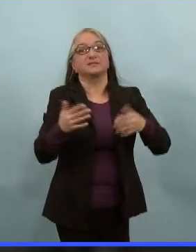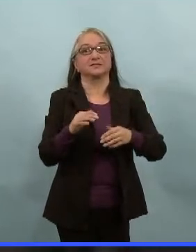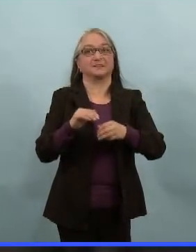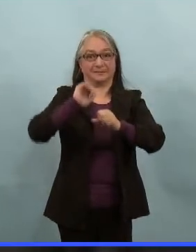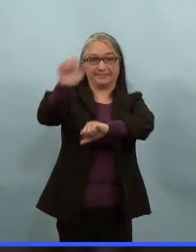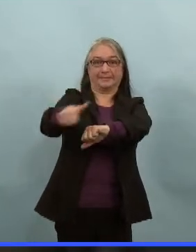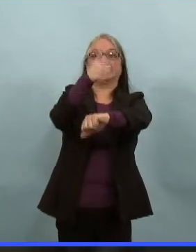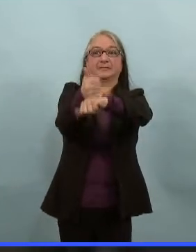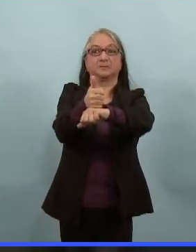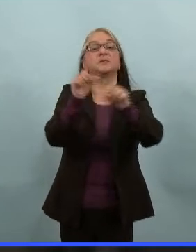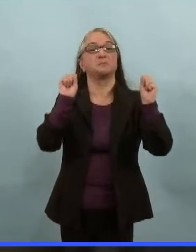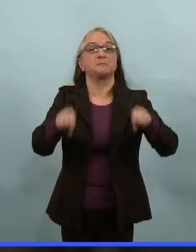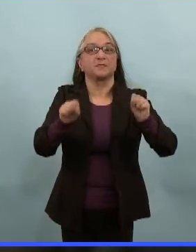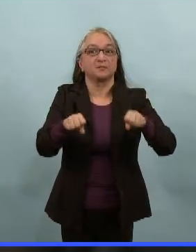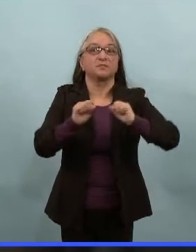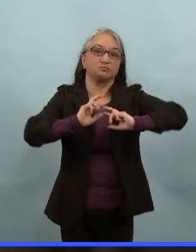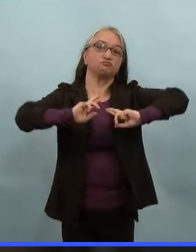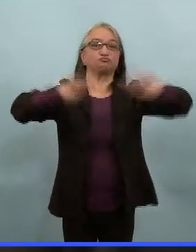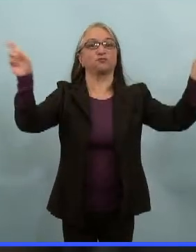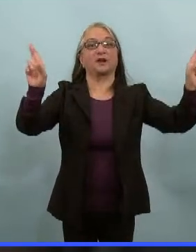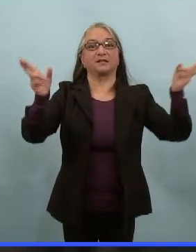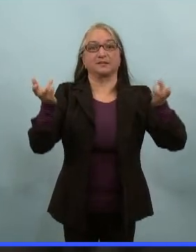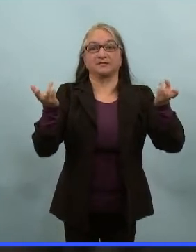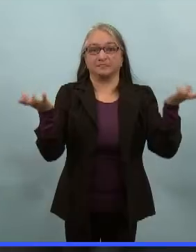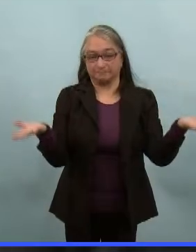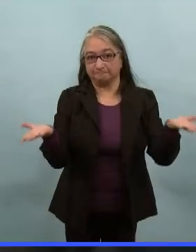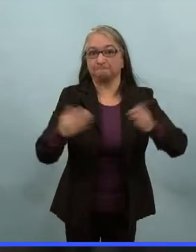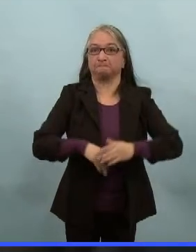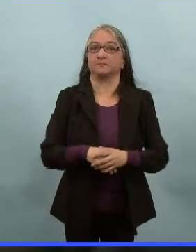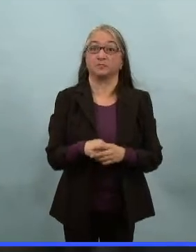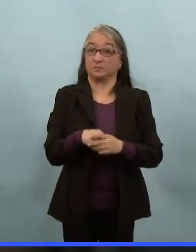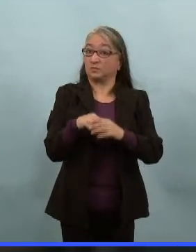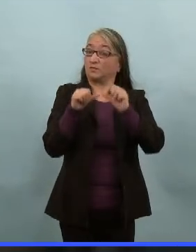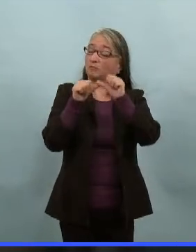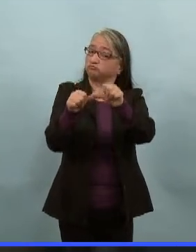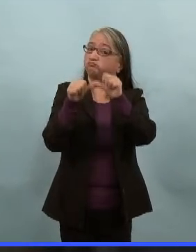them at this point and and you know we're going to continue to work with them as well to discuss that